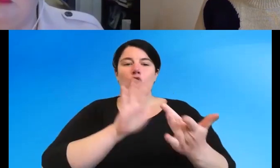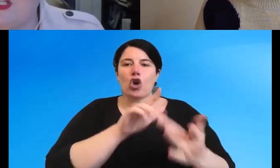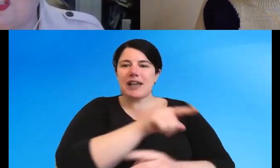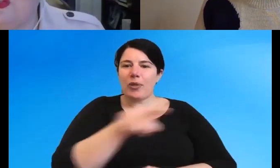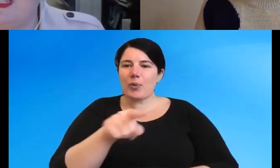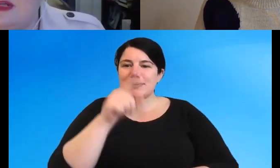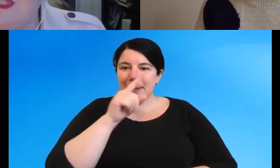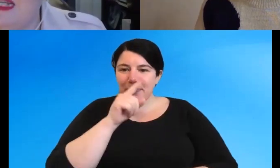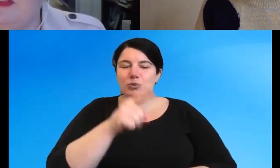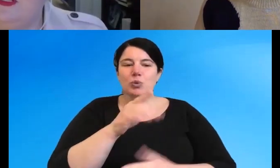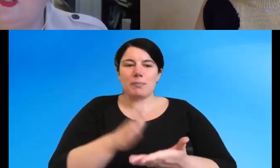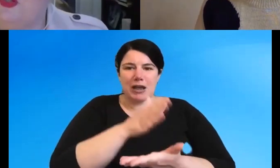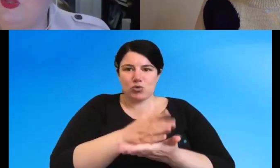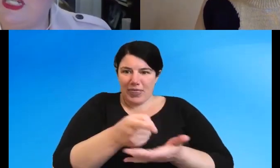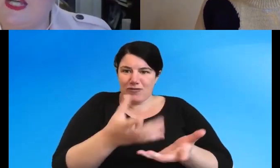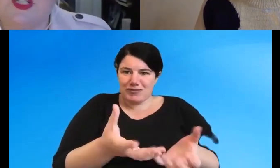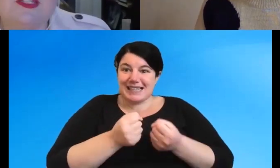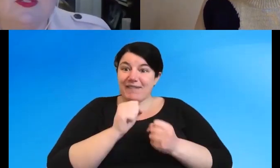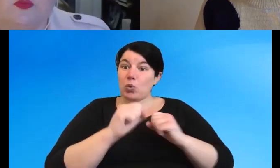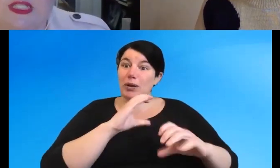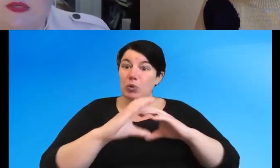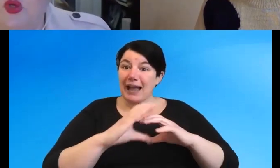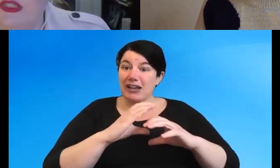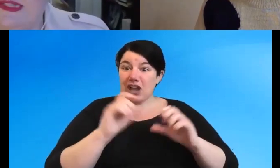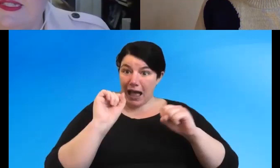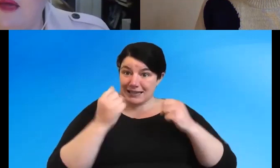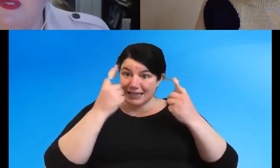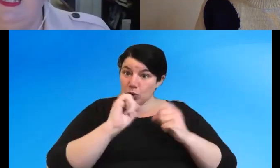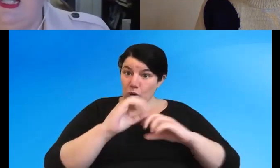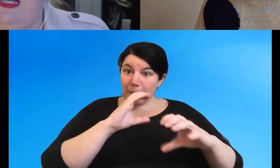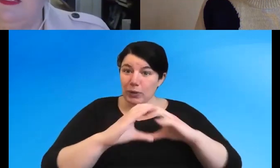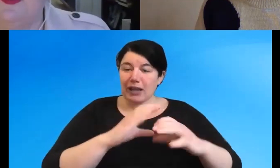making sure they are receiving your communications is a really important step.